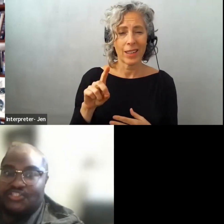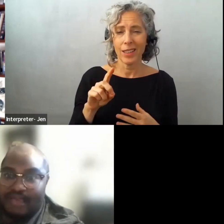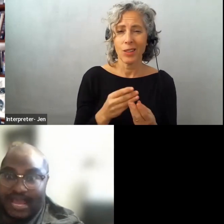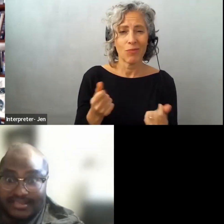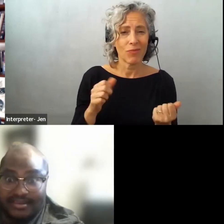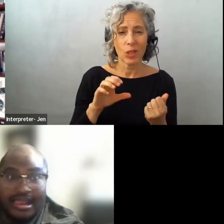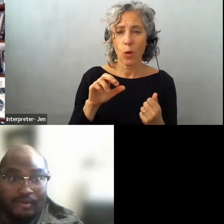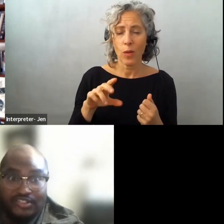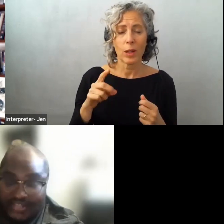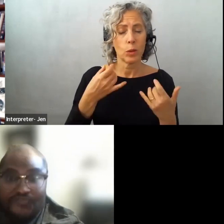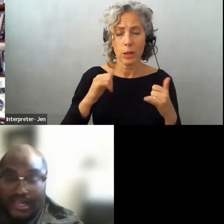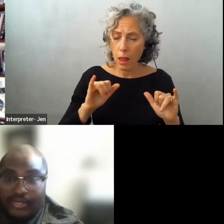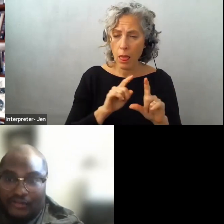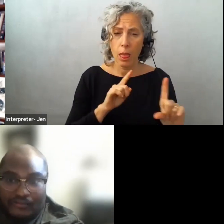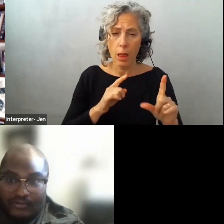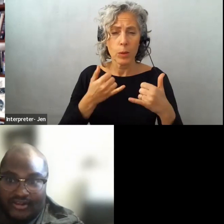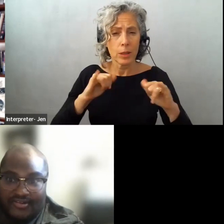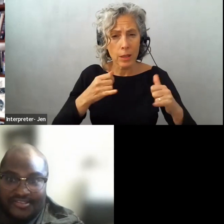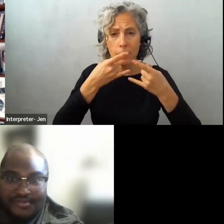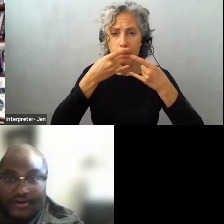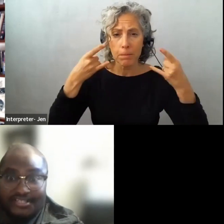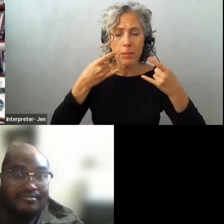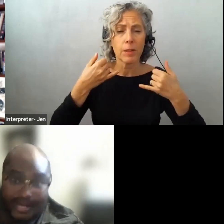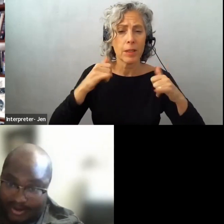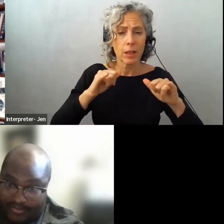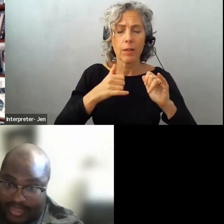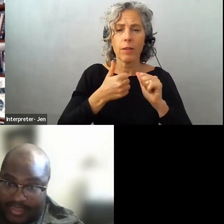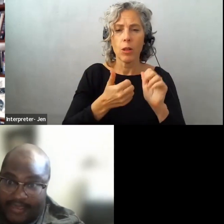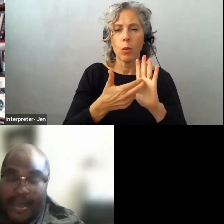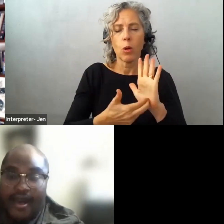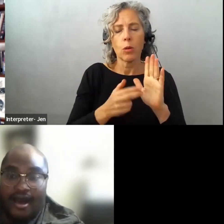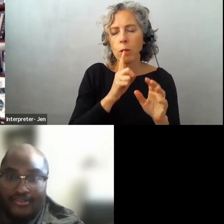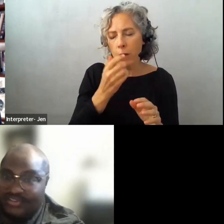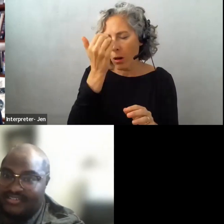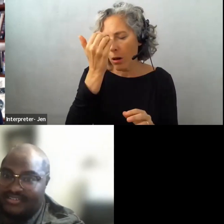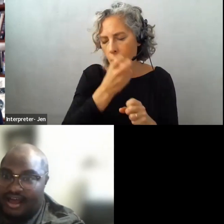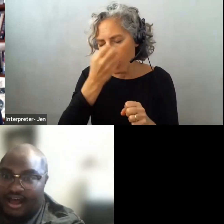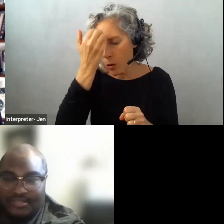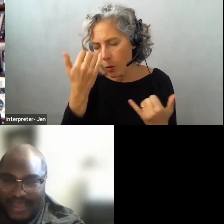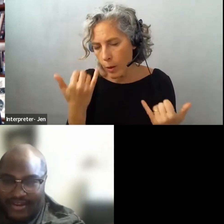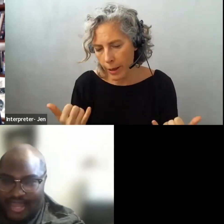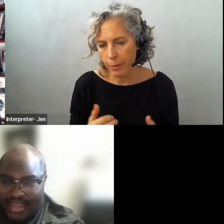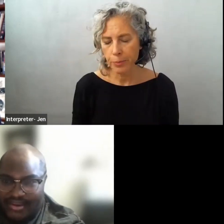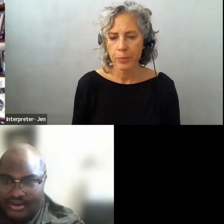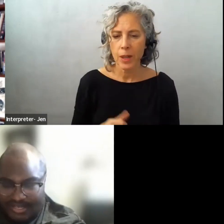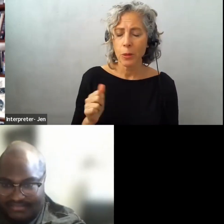still masking, we are still following all the protocols. So it's hard to tell right now. Others on this panel may notice